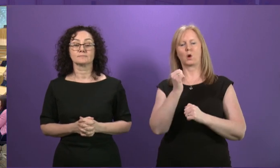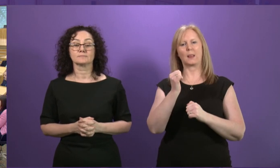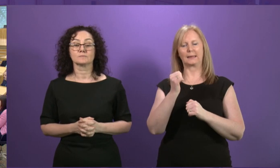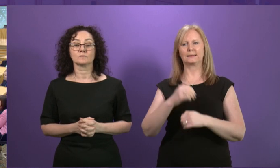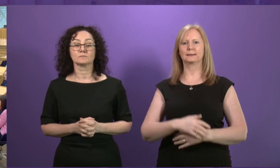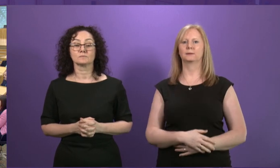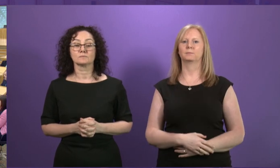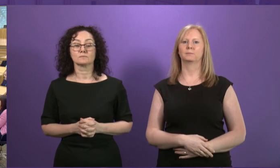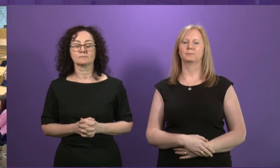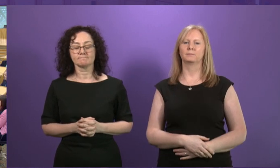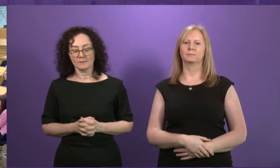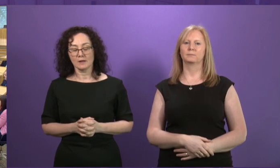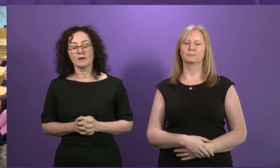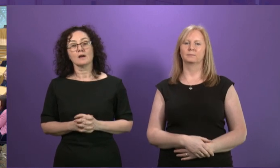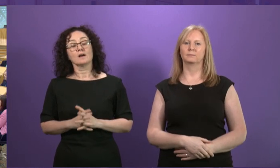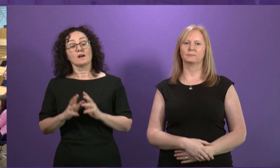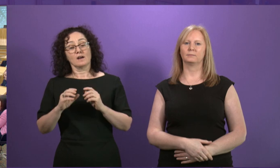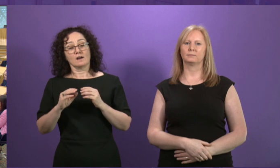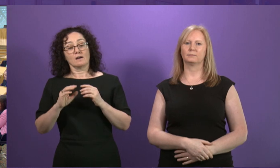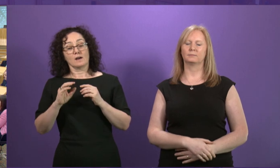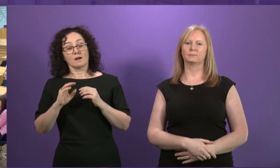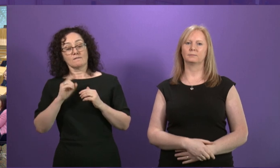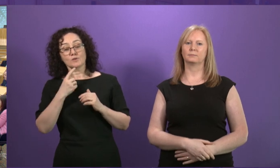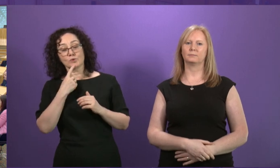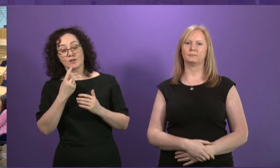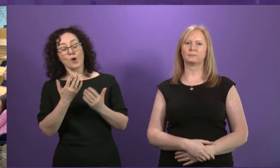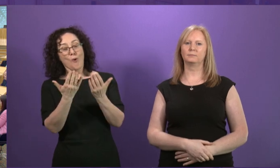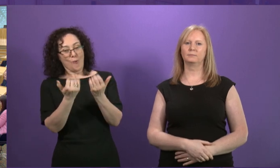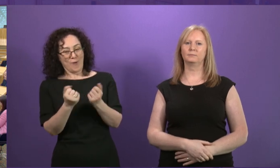The First Minister (Nicola Sturgeon): First, I welcome Alison Johnstone to First